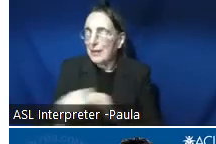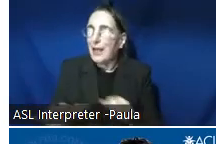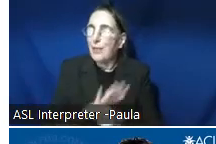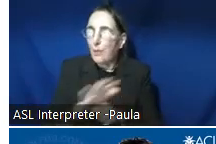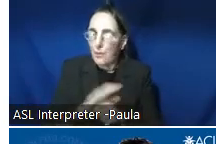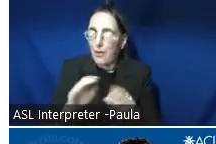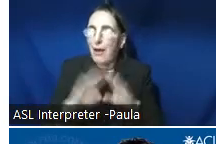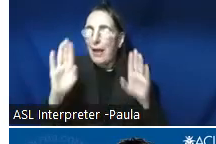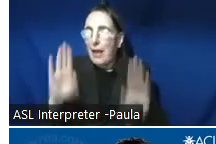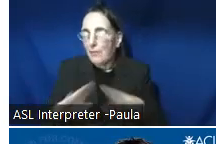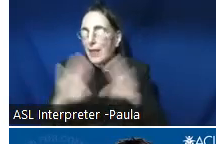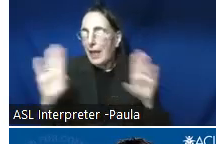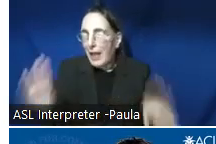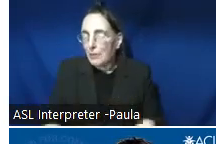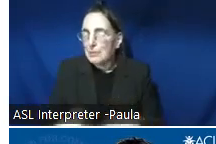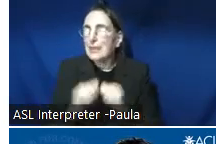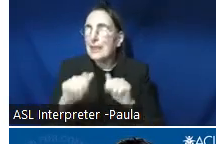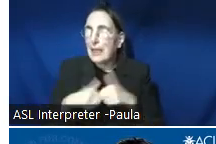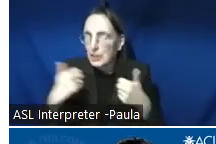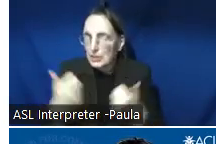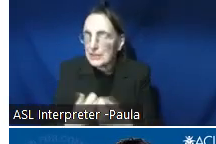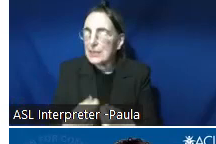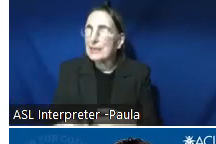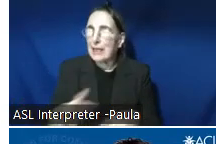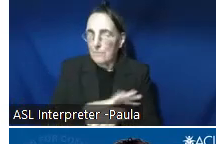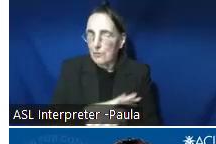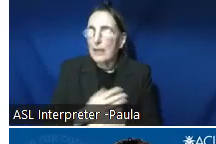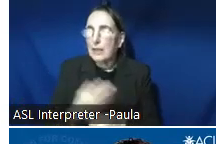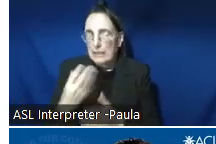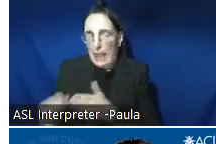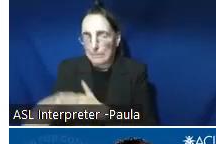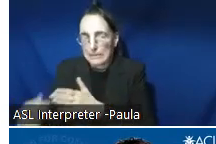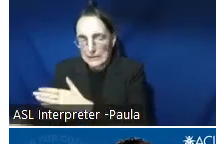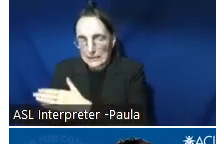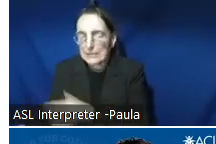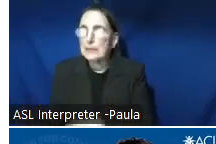covering resource gaps and advancing ways to deliver seamless services to individuals experiencing or at risk of